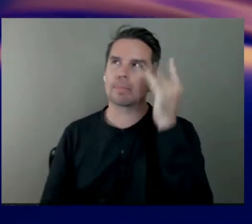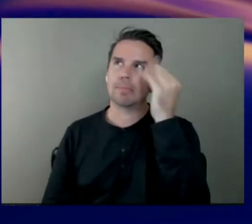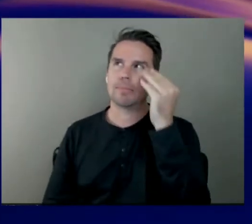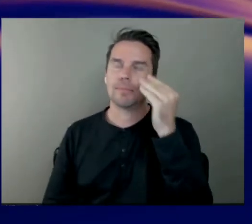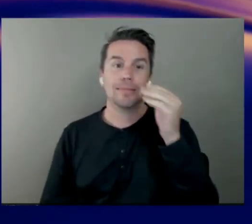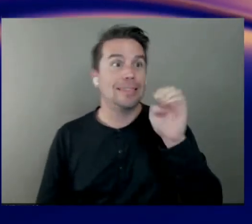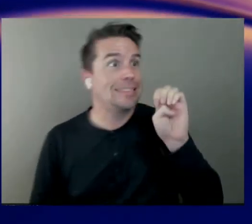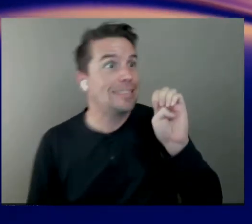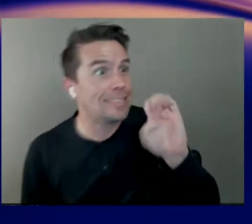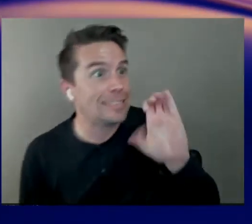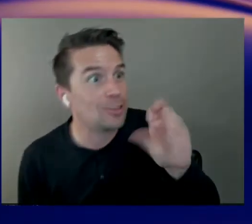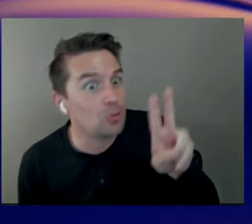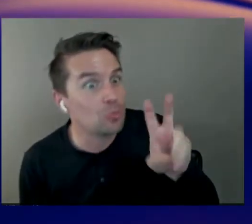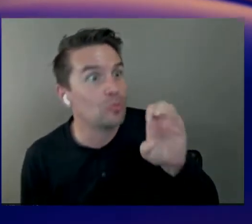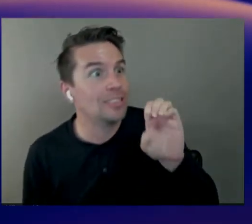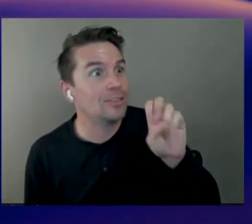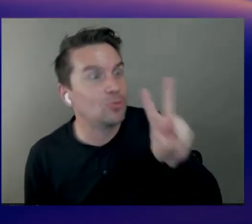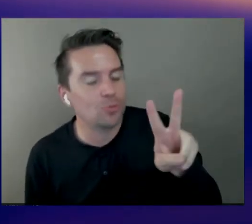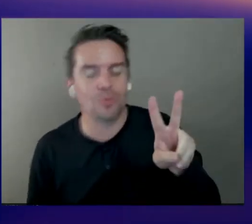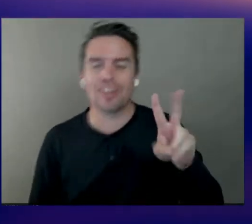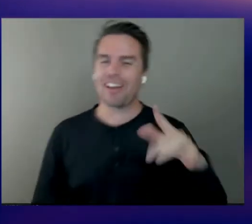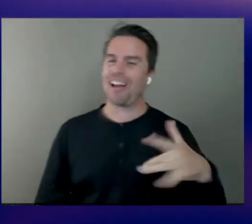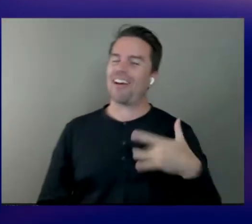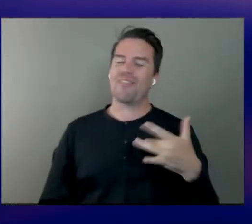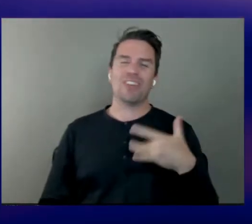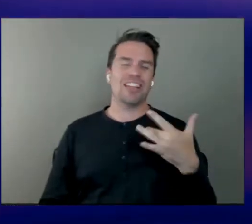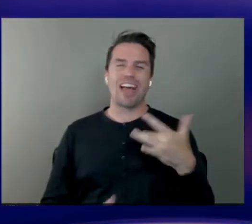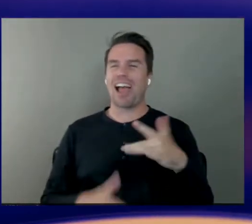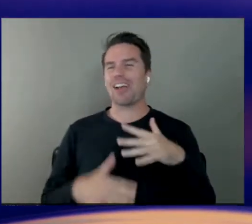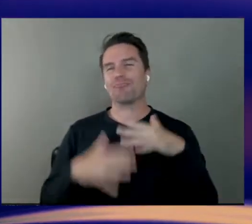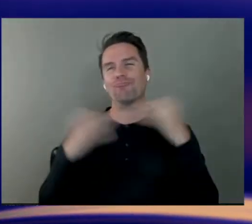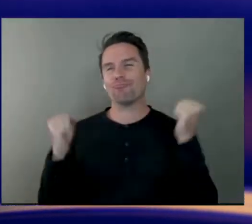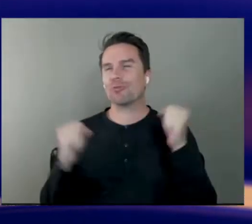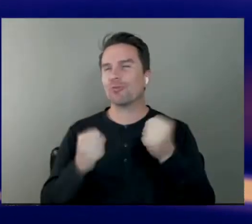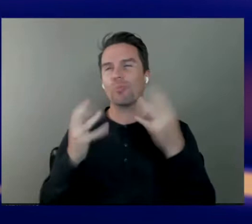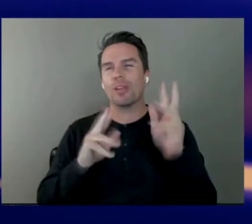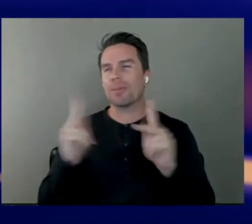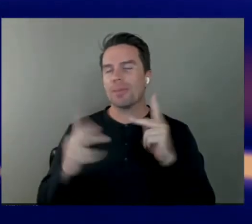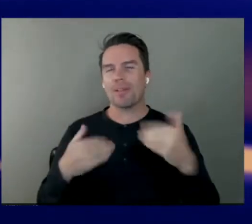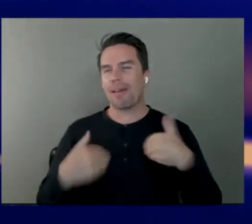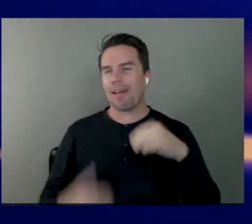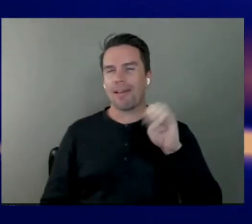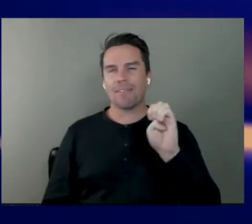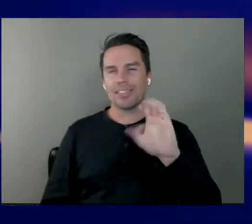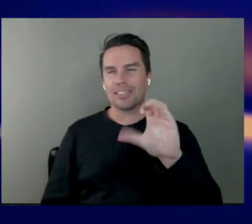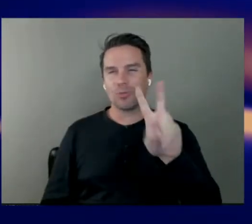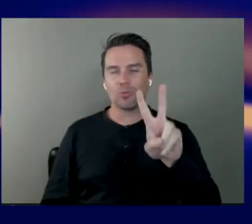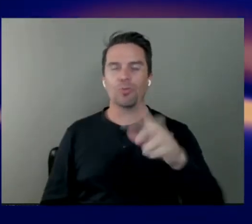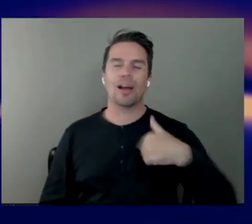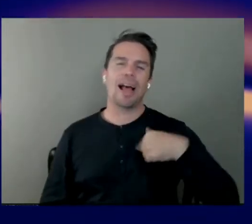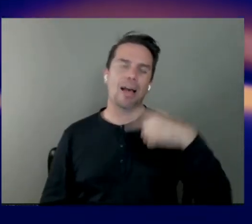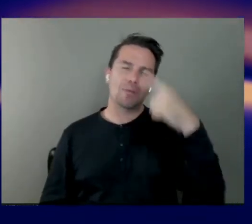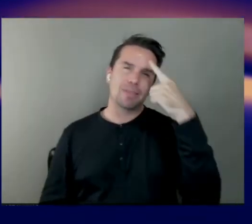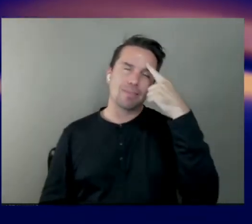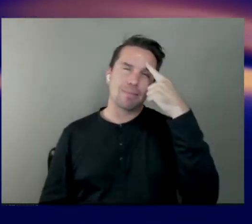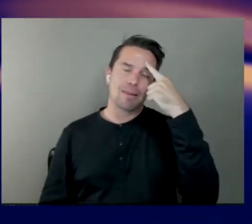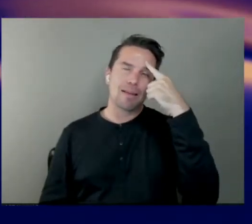I feel like EC2 is overdone. Oh. - Yes. I would go with more of like an Athena. Oh, okay, okay.